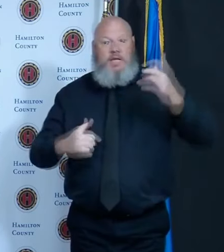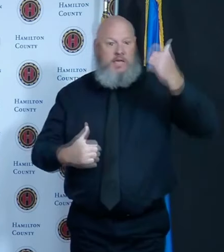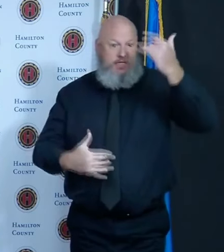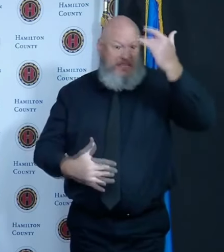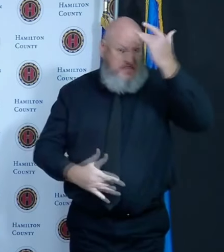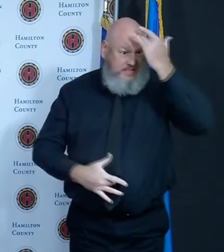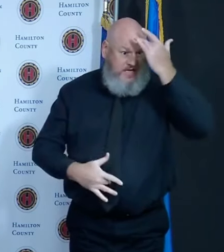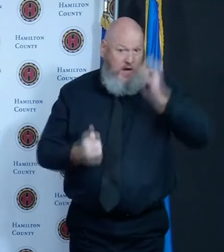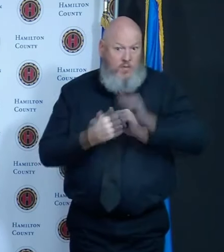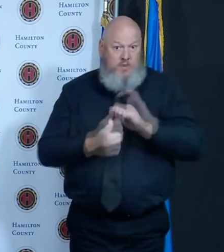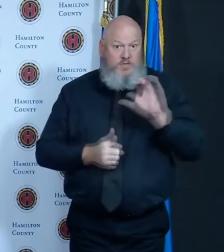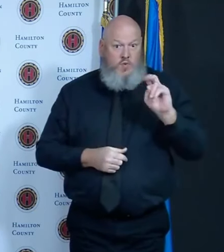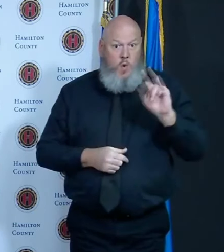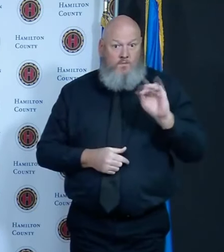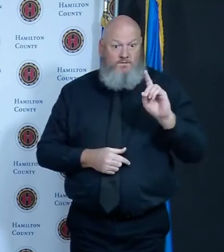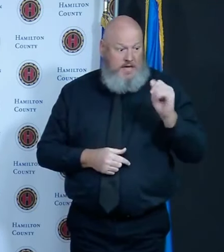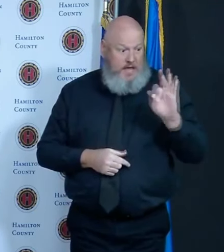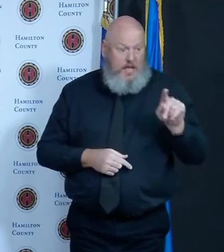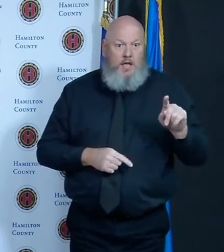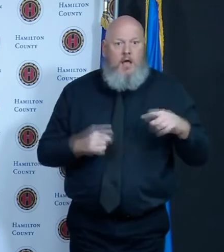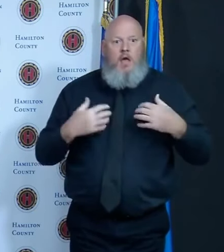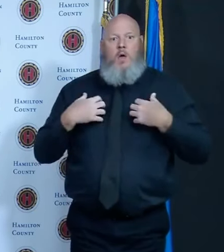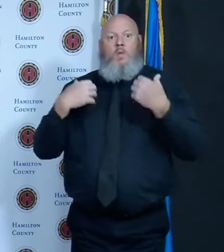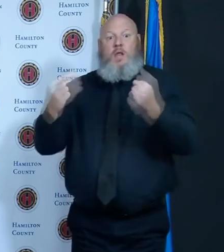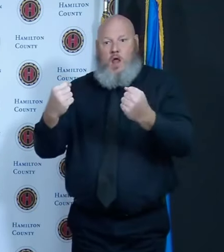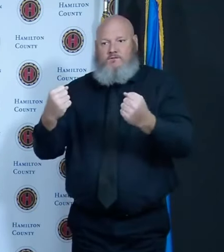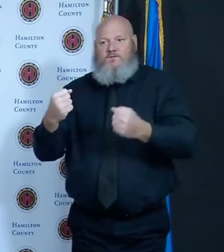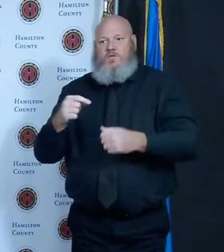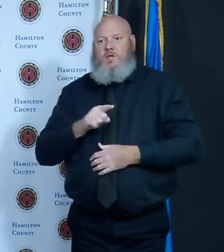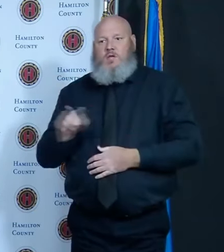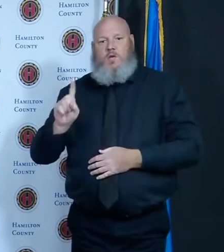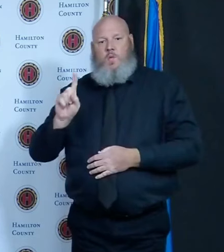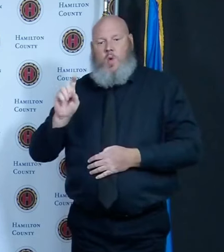for this so that number is a hundred and seven